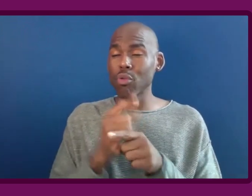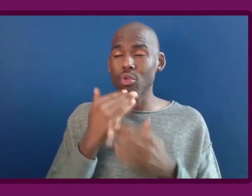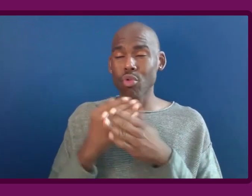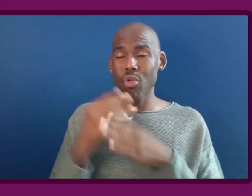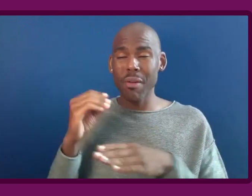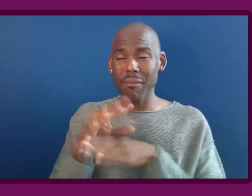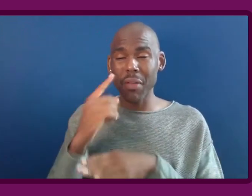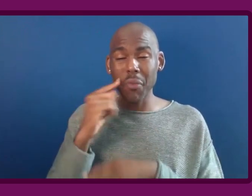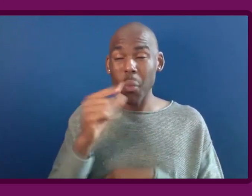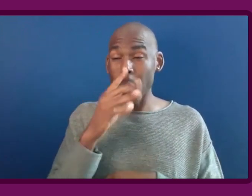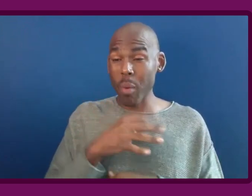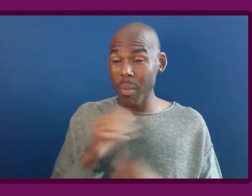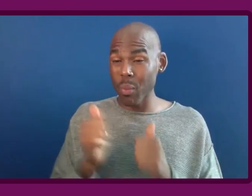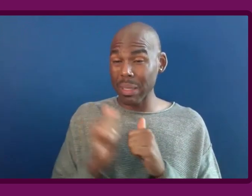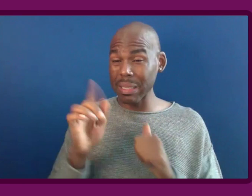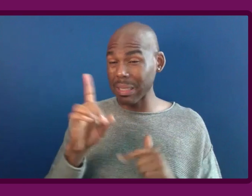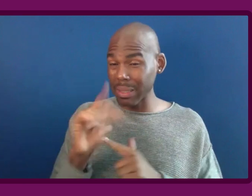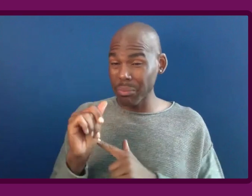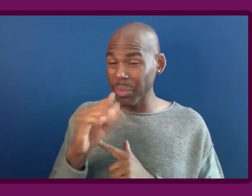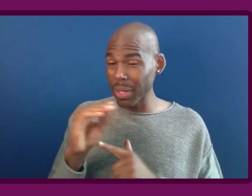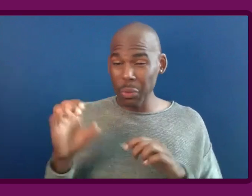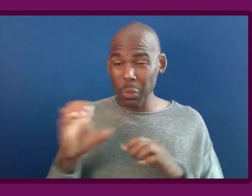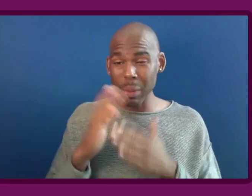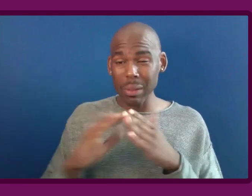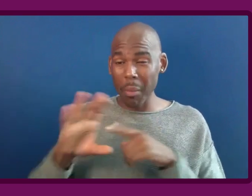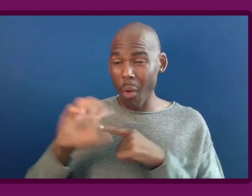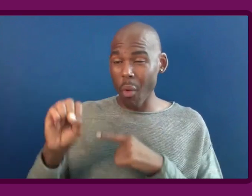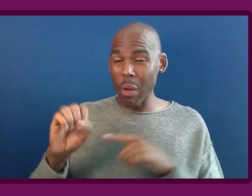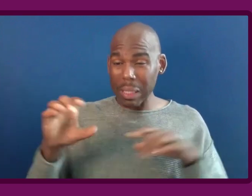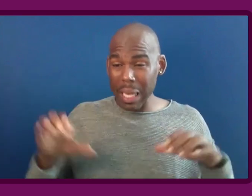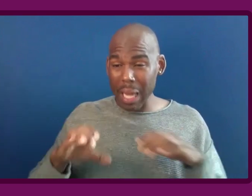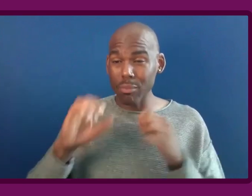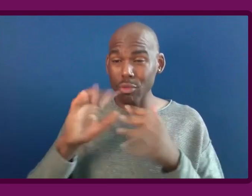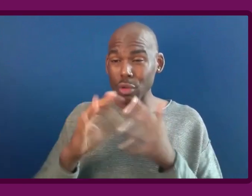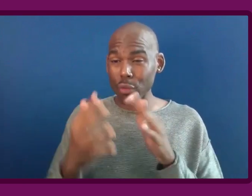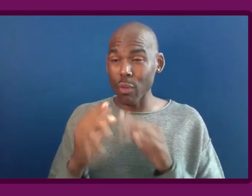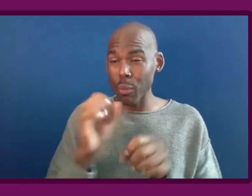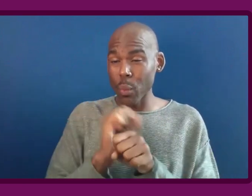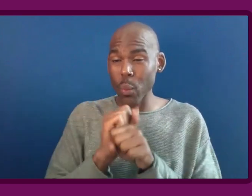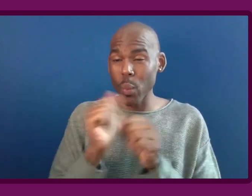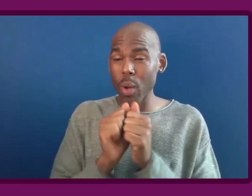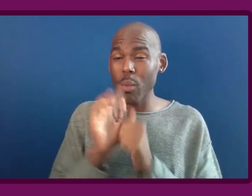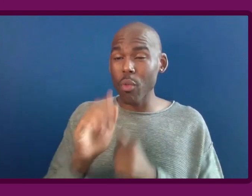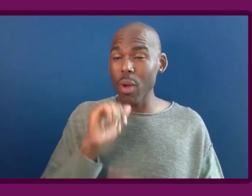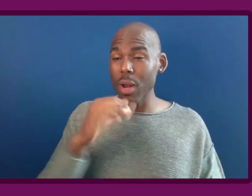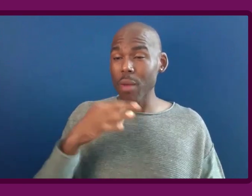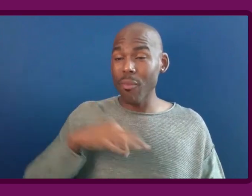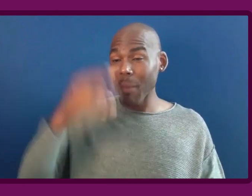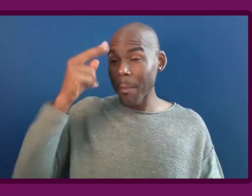nonprofit, Mexican Women With Disabilities. Again, just a really all around trailblazer,